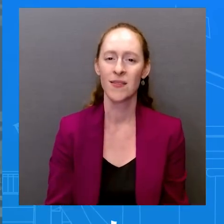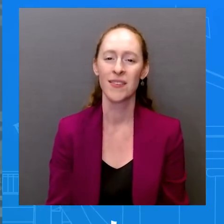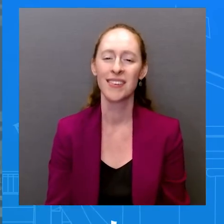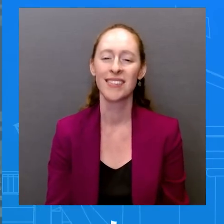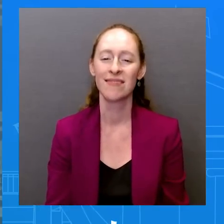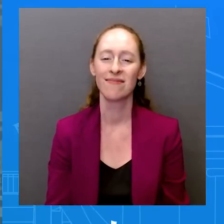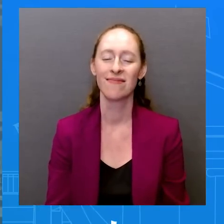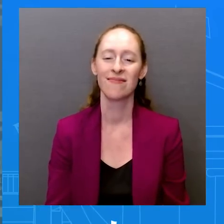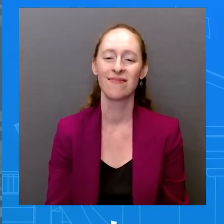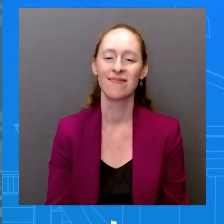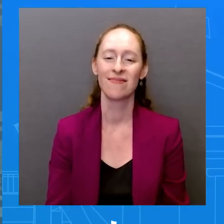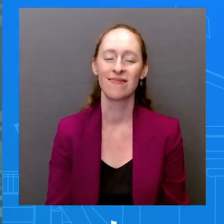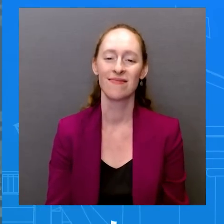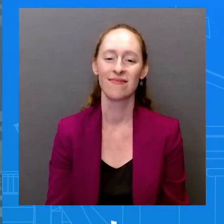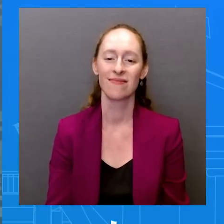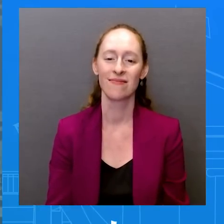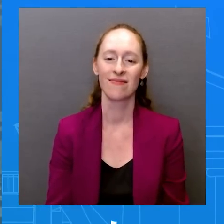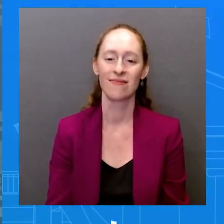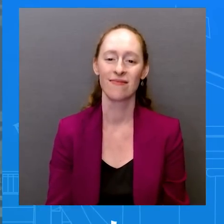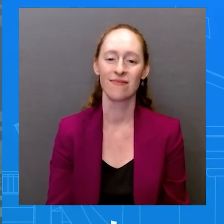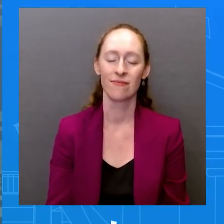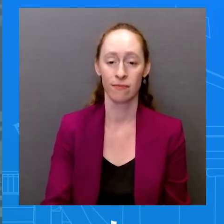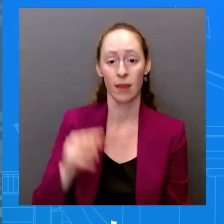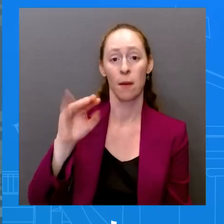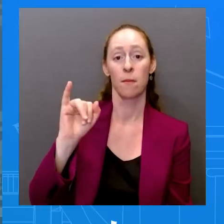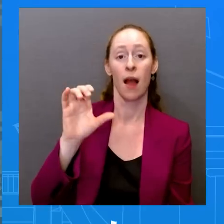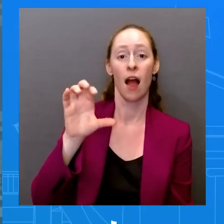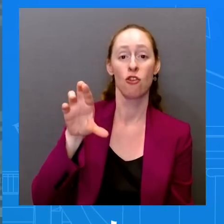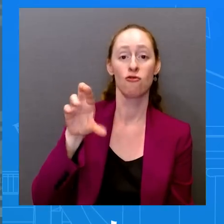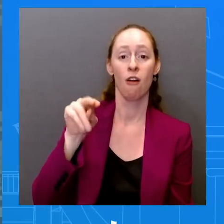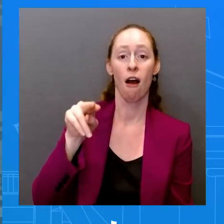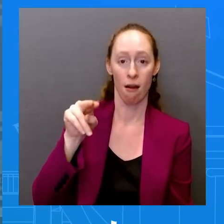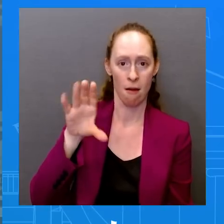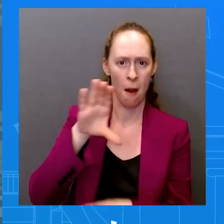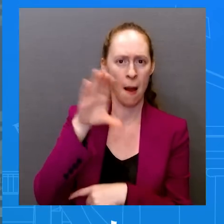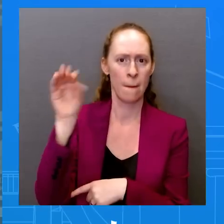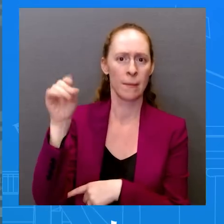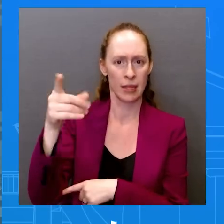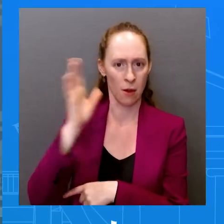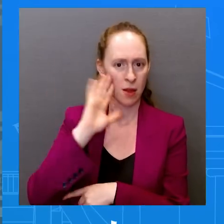manufacturing facility in Boise, Idaho, creating 17,000 jobs.